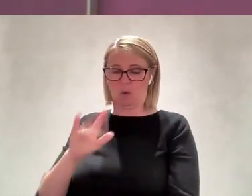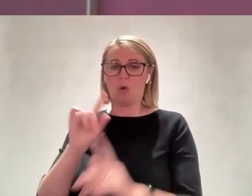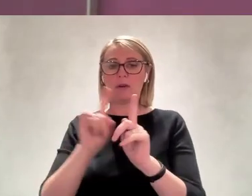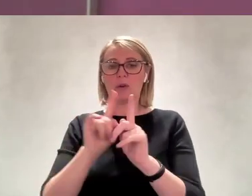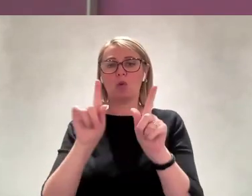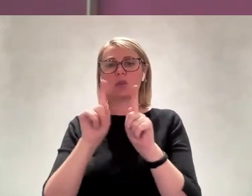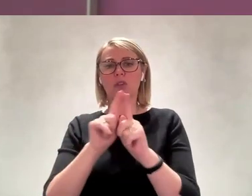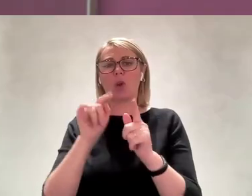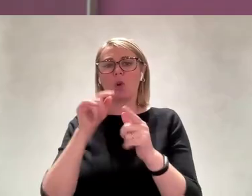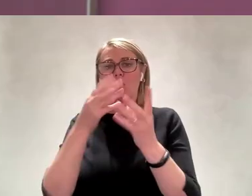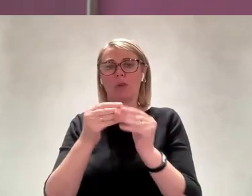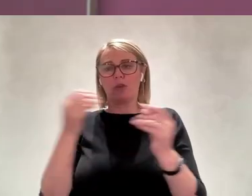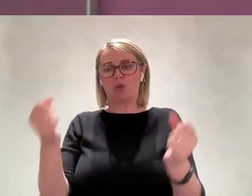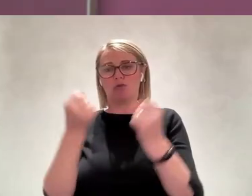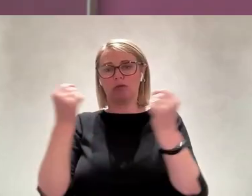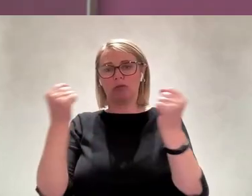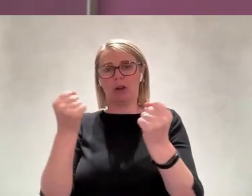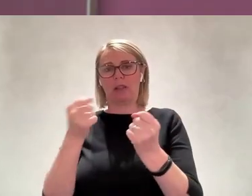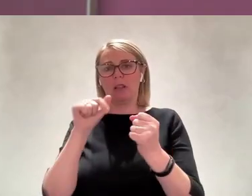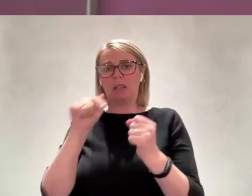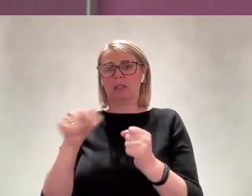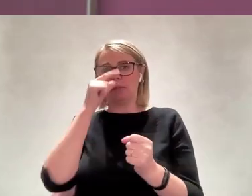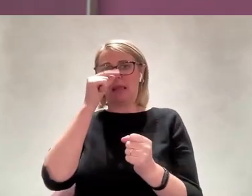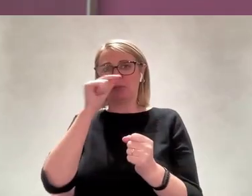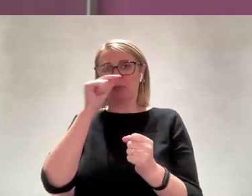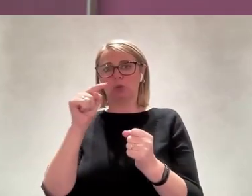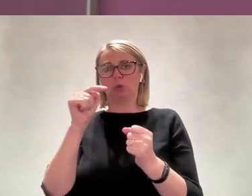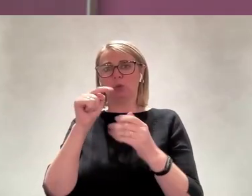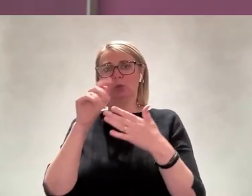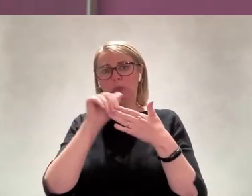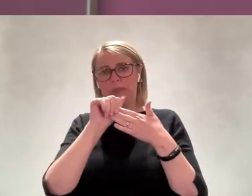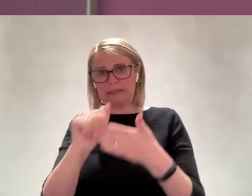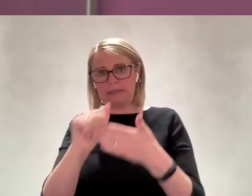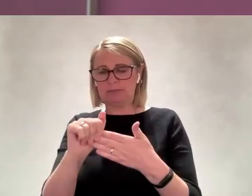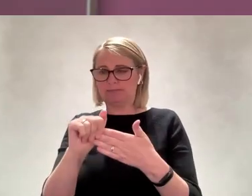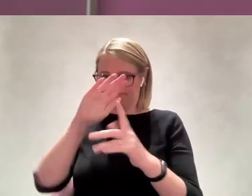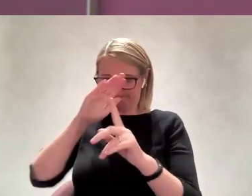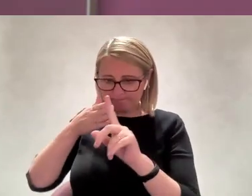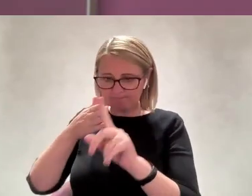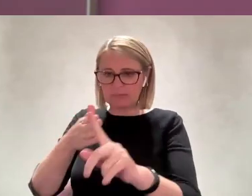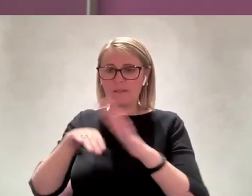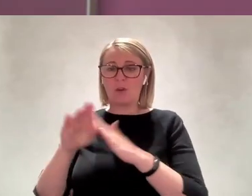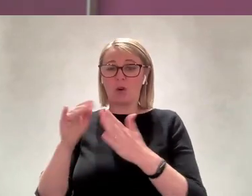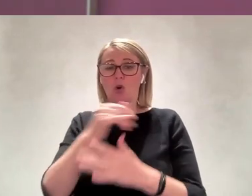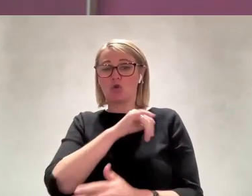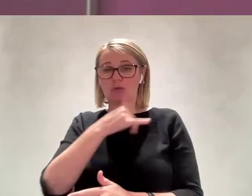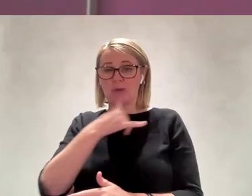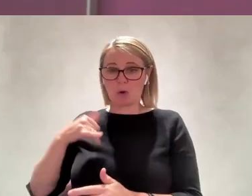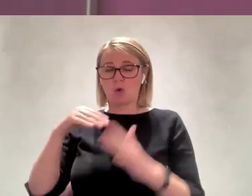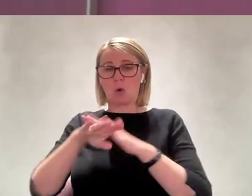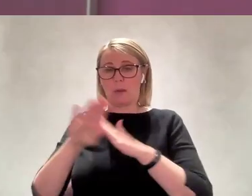And in particular, I think the real strength of being able to deal with criminal behaviour is the ability